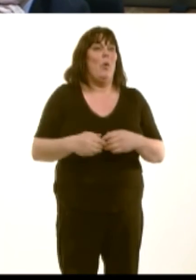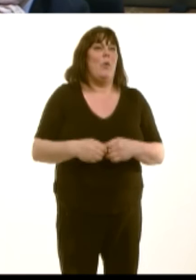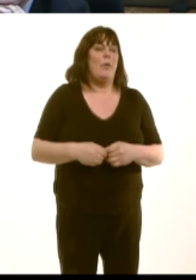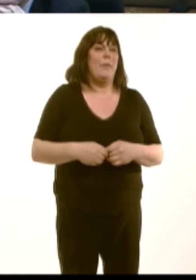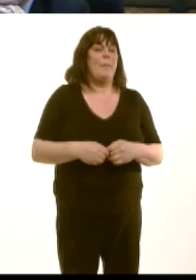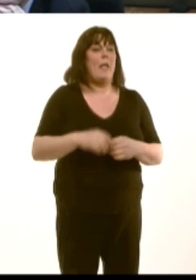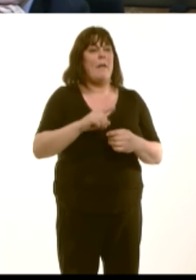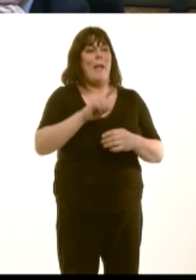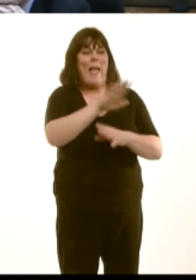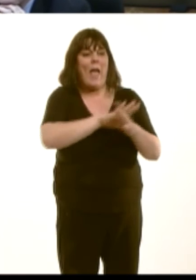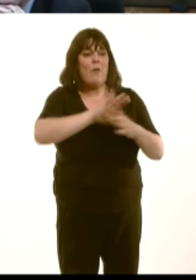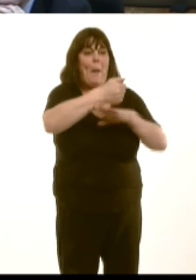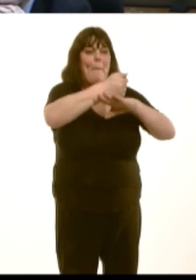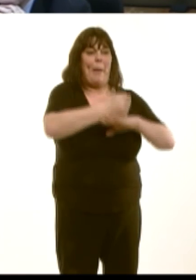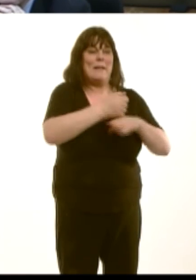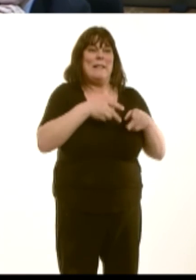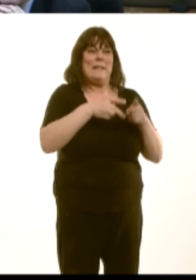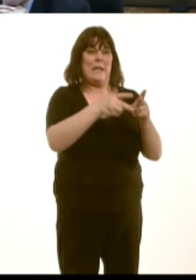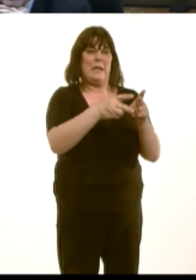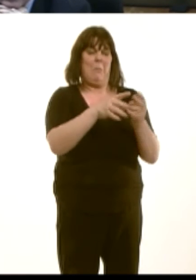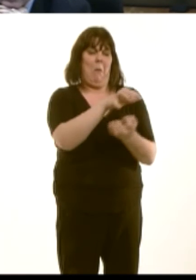payment system would a) be very complicatedóand we saw the difficulties in England over that